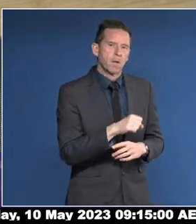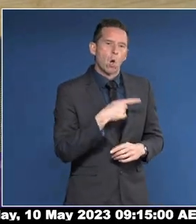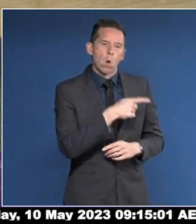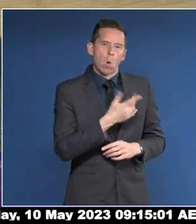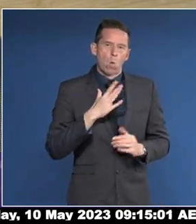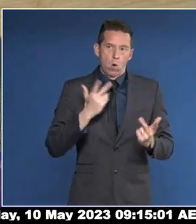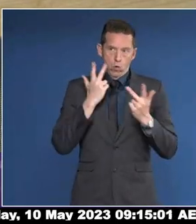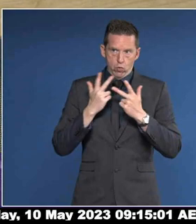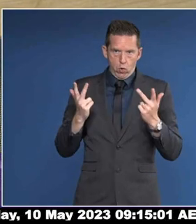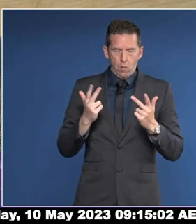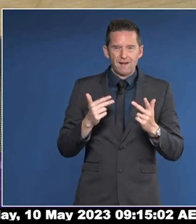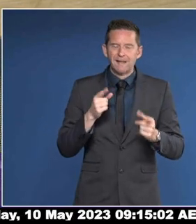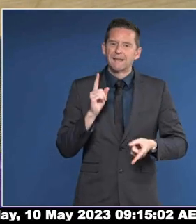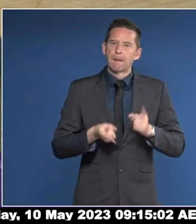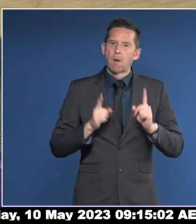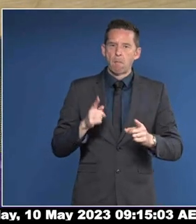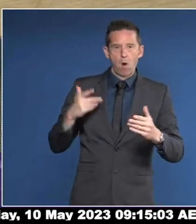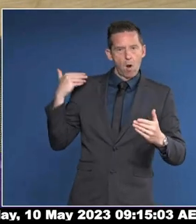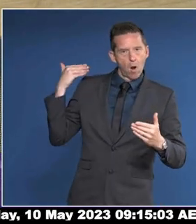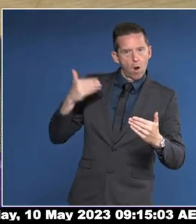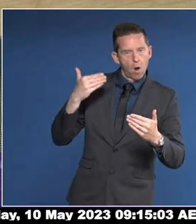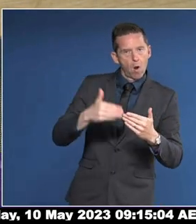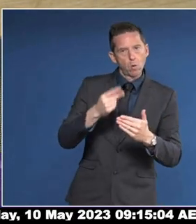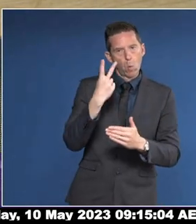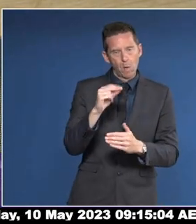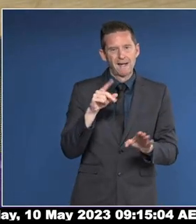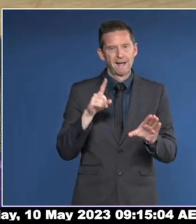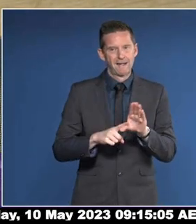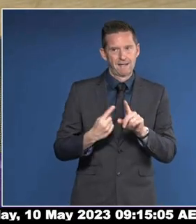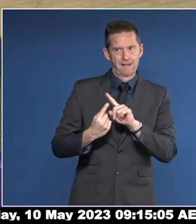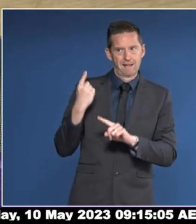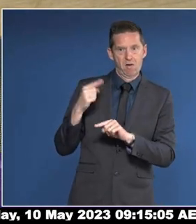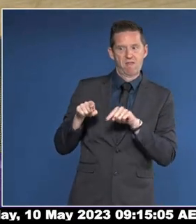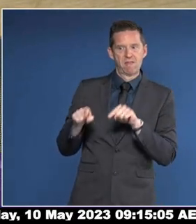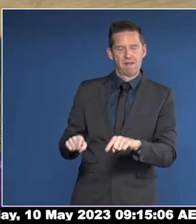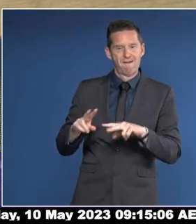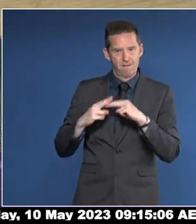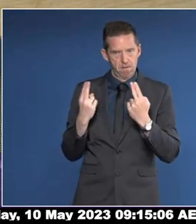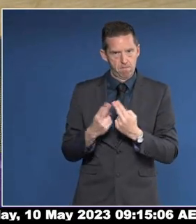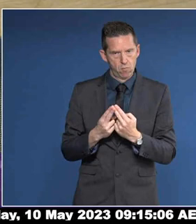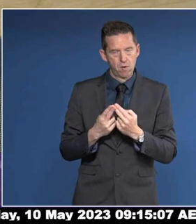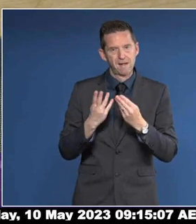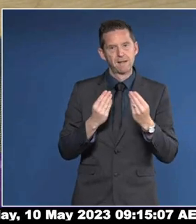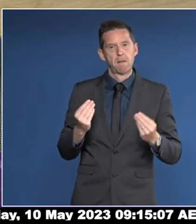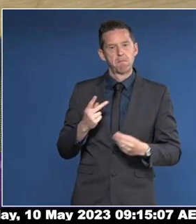that on occasions over 20 years history with the family, practitioners could be perceived